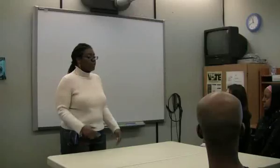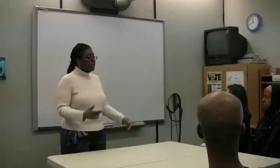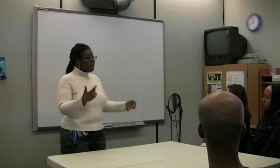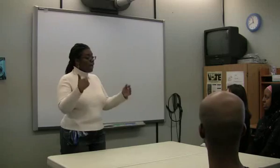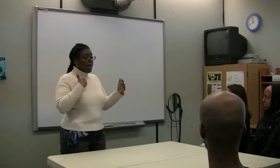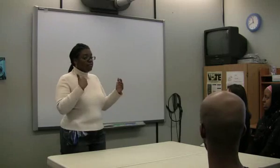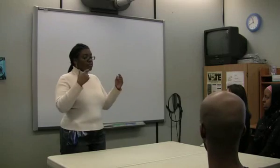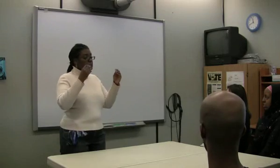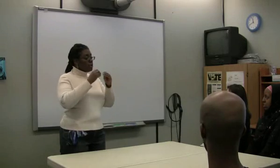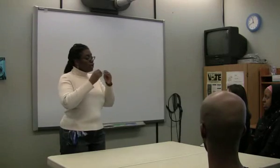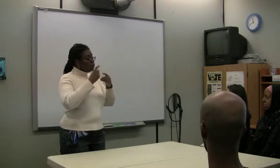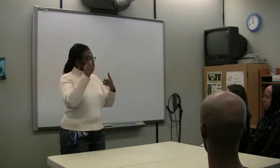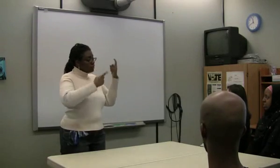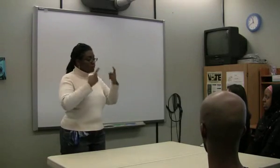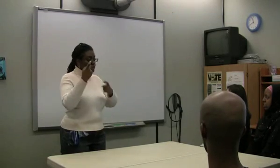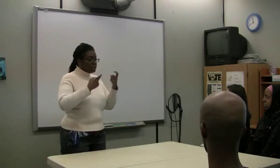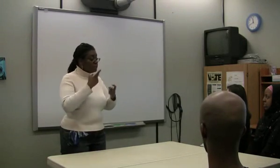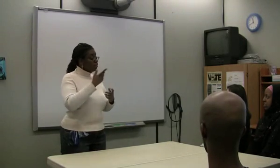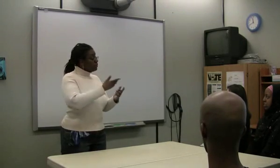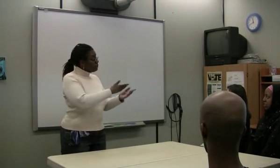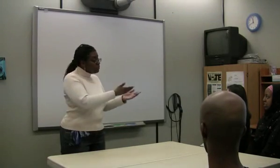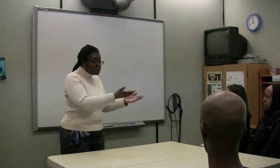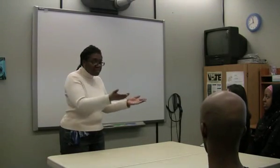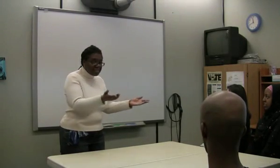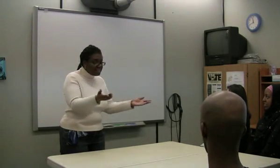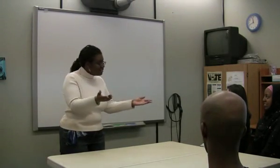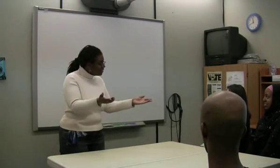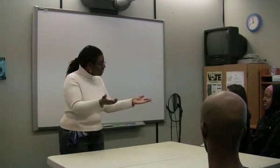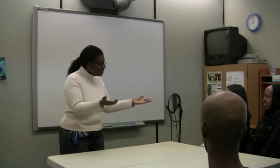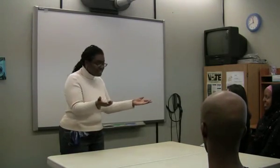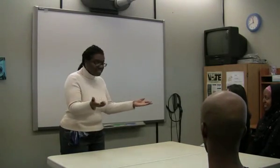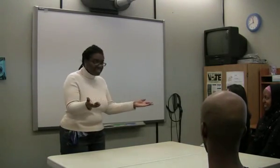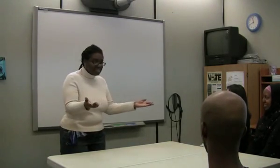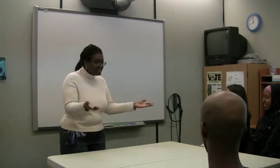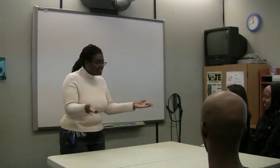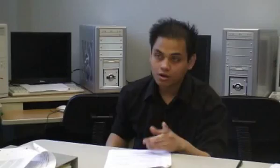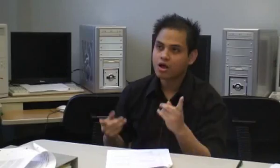Do you have more questions?